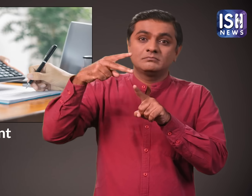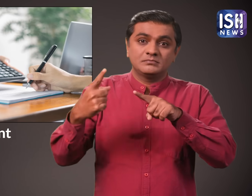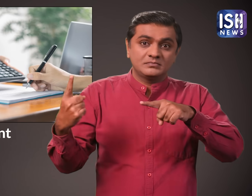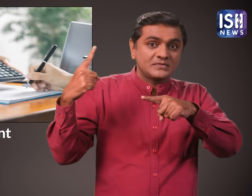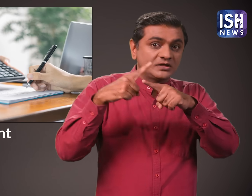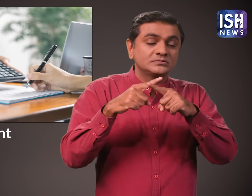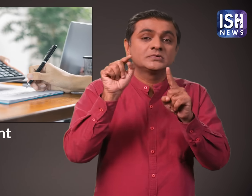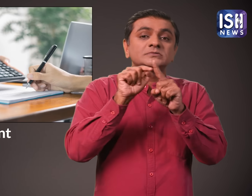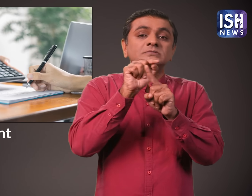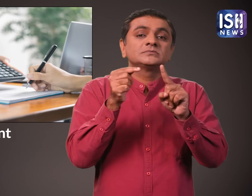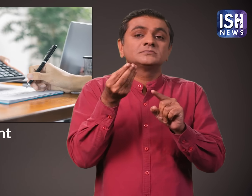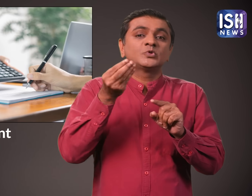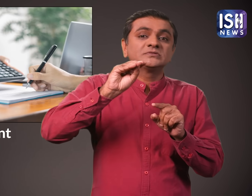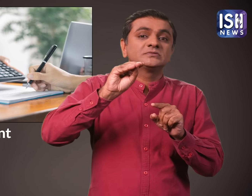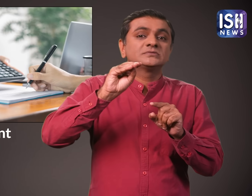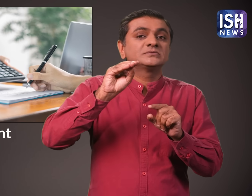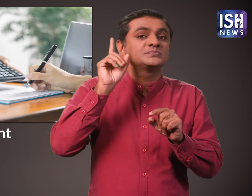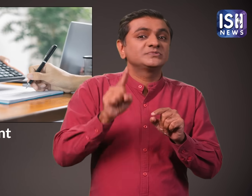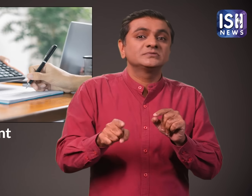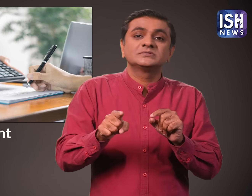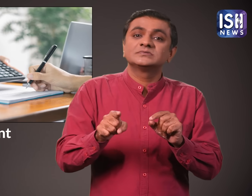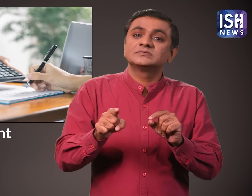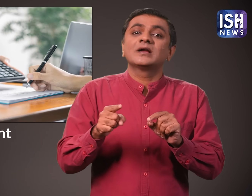These installments also include interest.